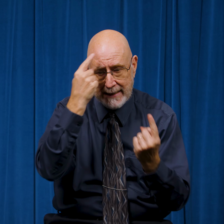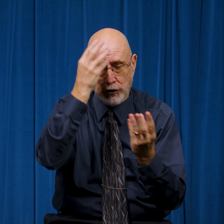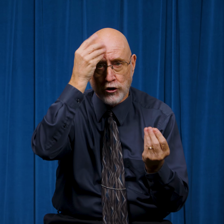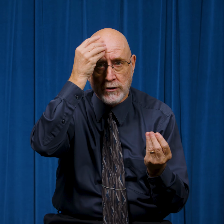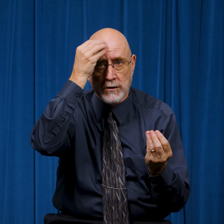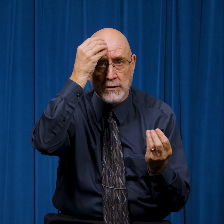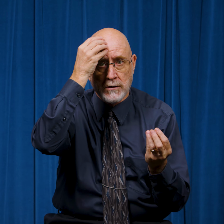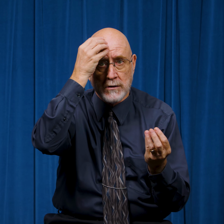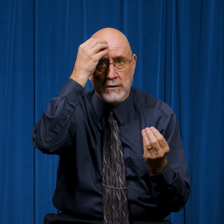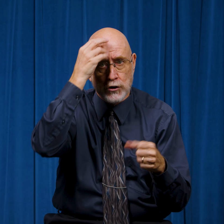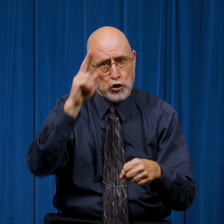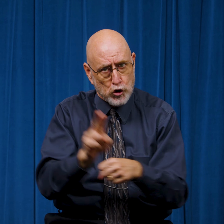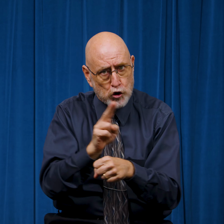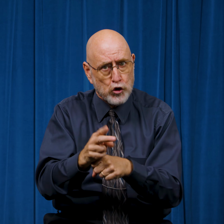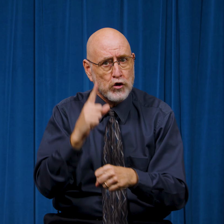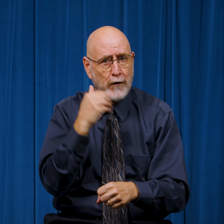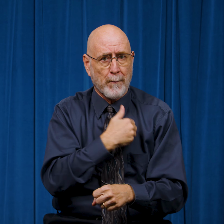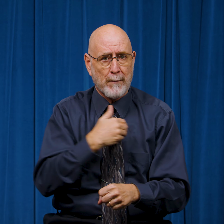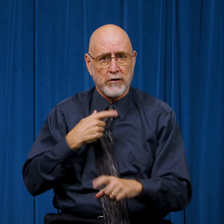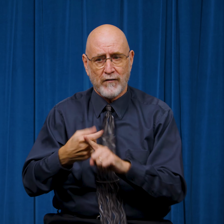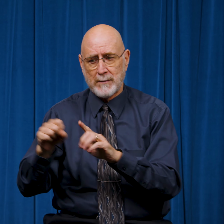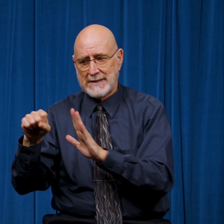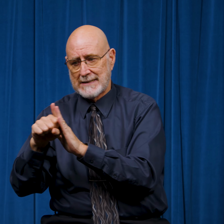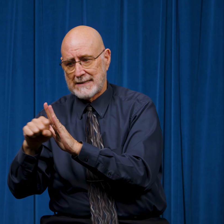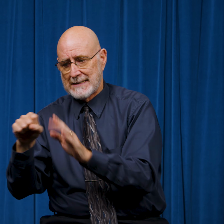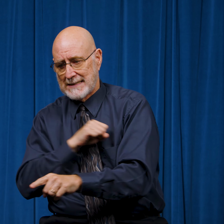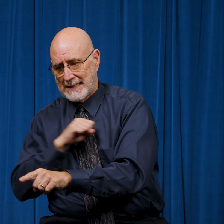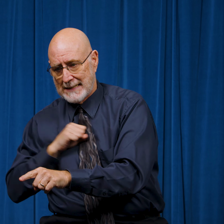for the use of Members of the Senate and House of Representatives.